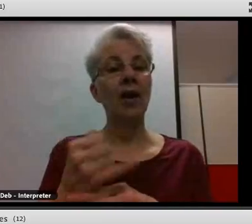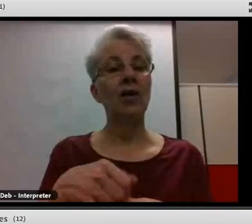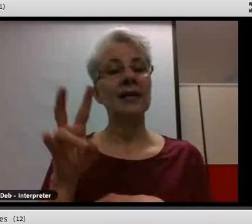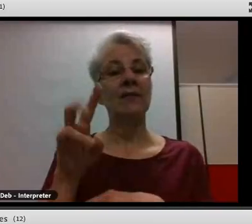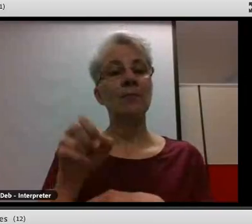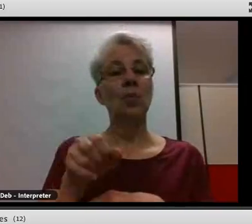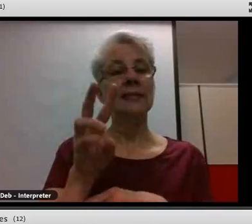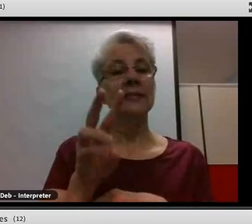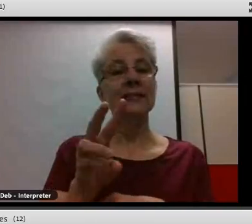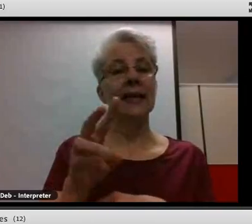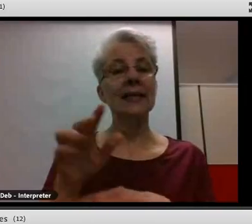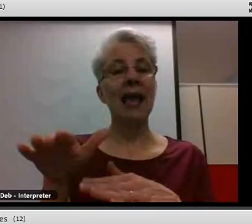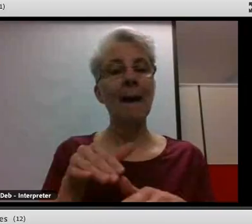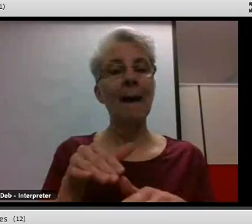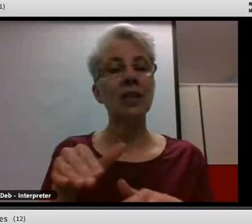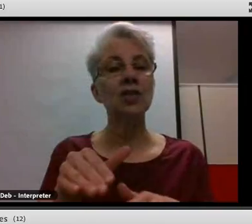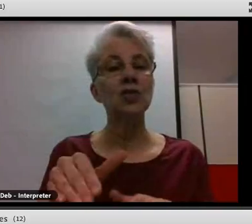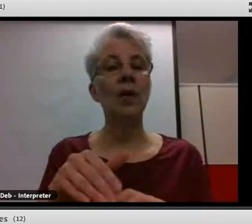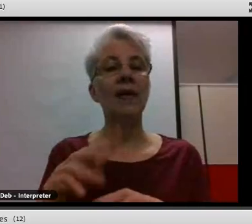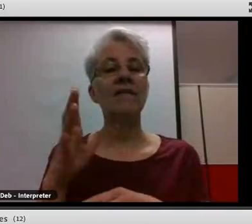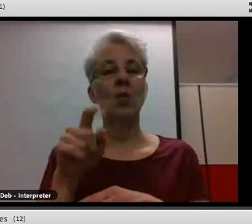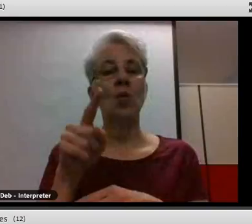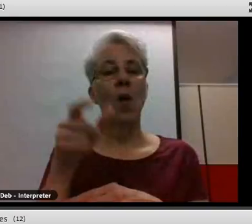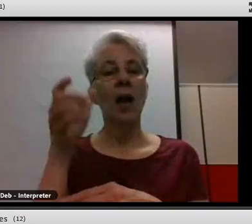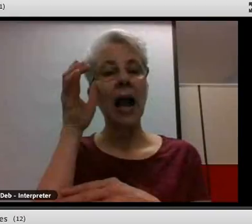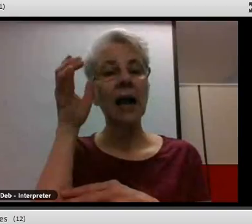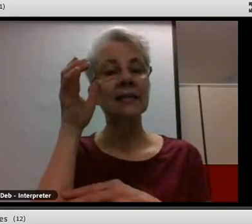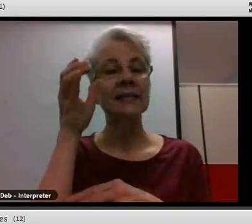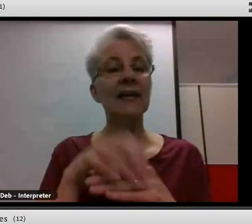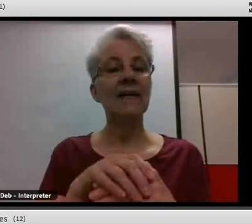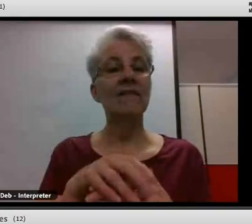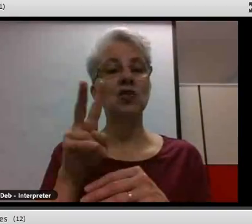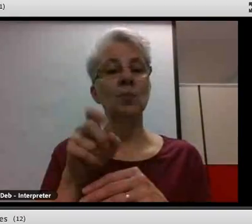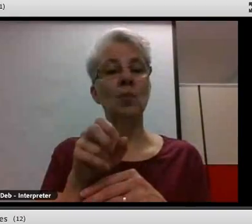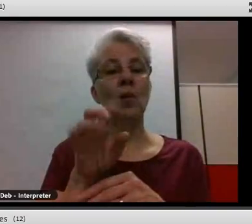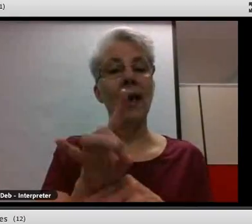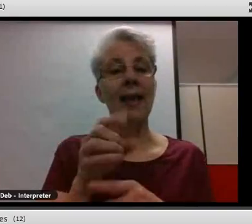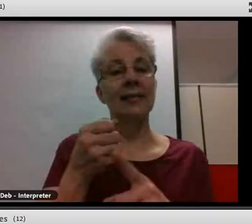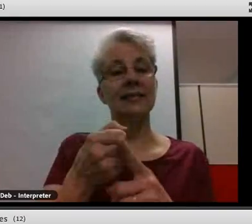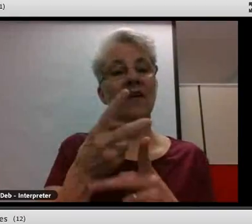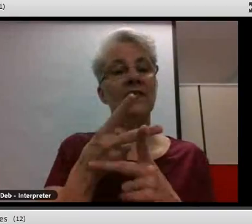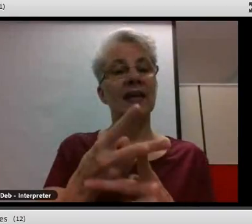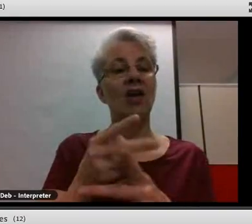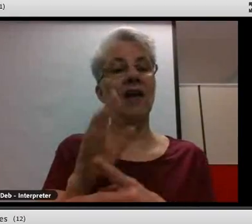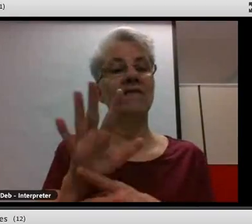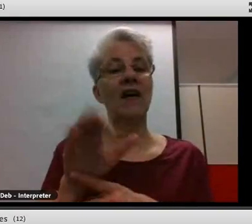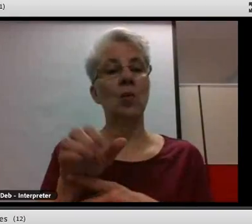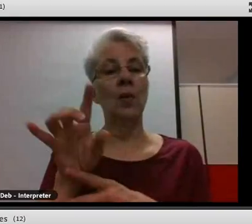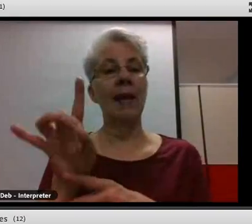not work with just people with disabilities but all people to realize that everybody might need